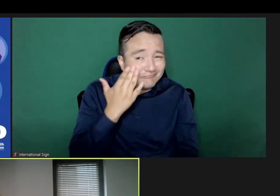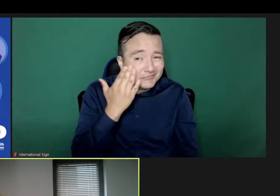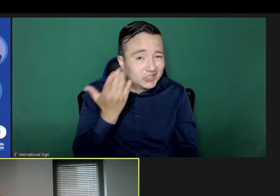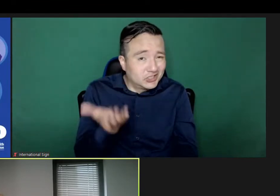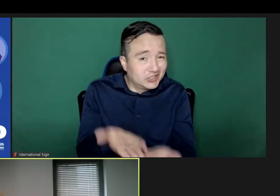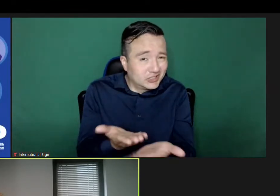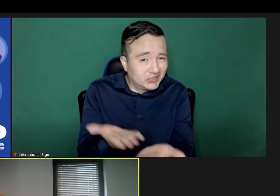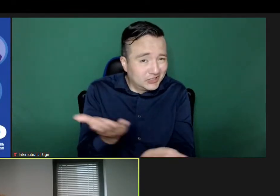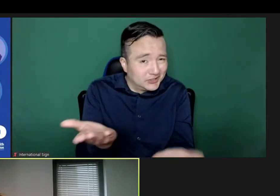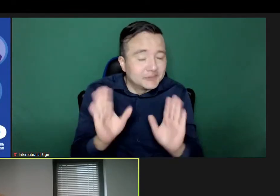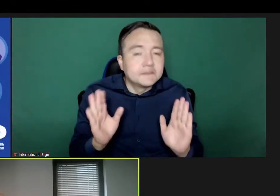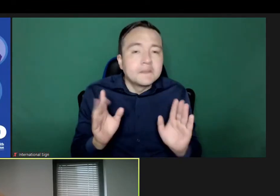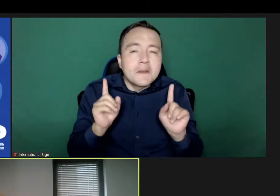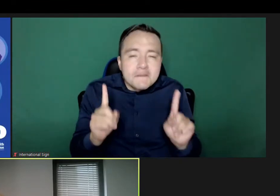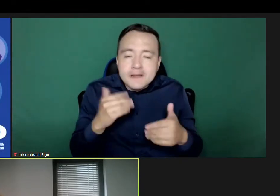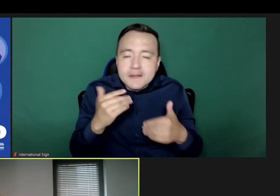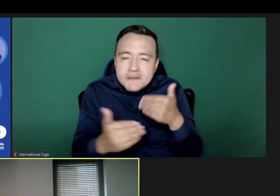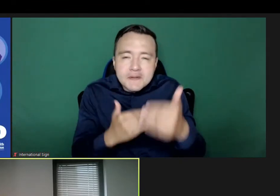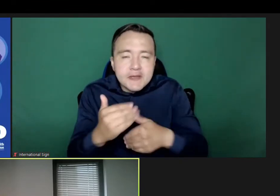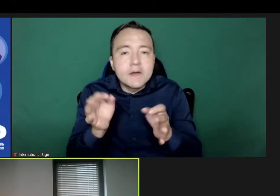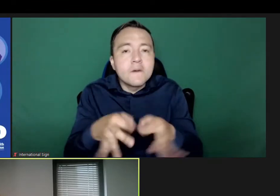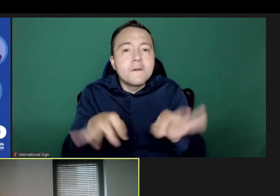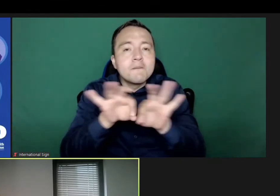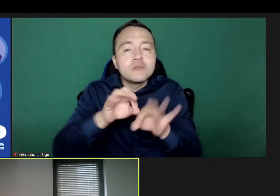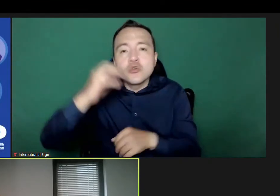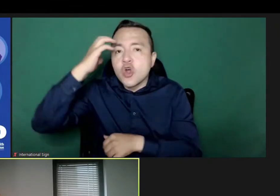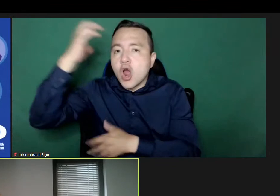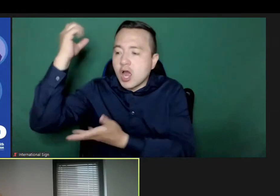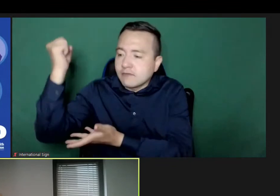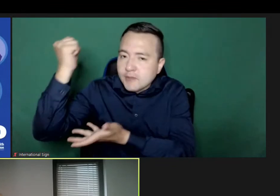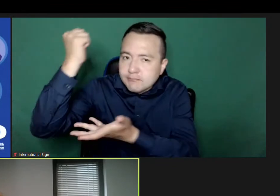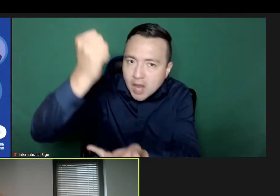So there is a need to invest in an essential public function